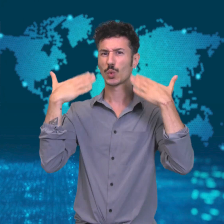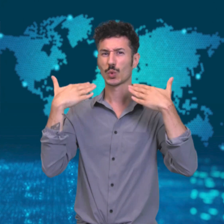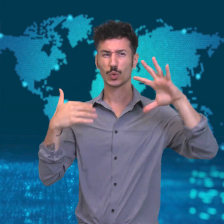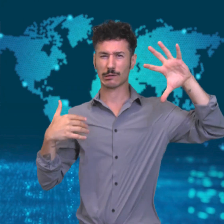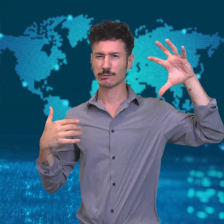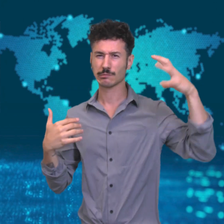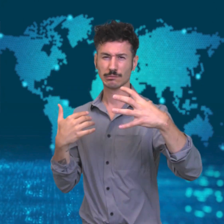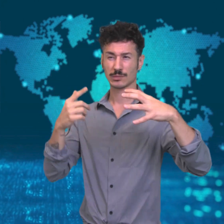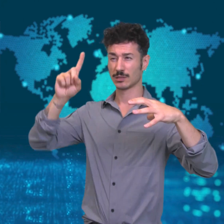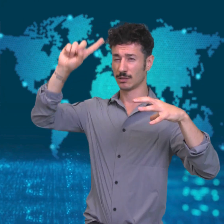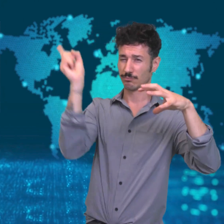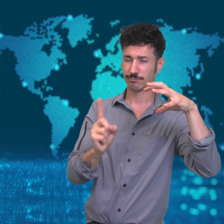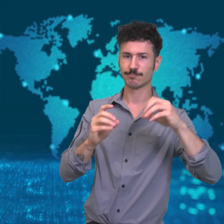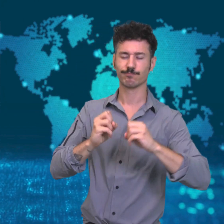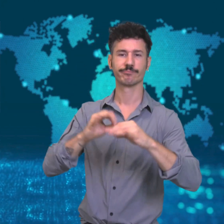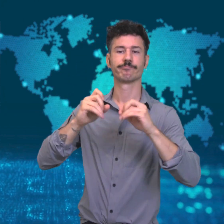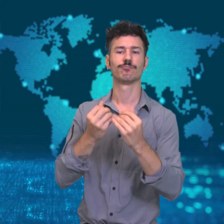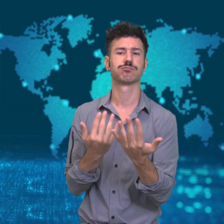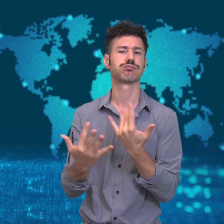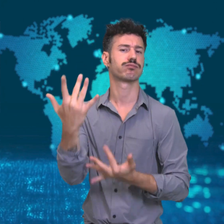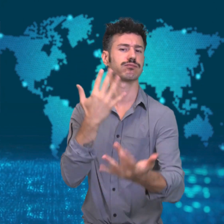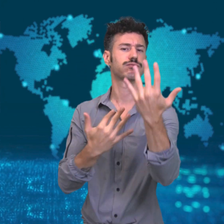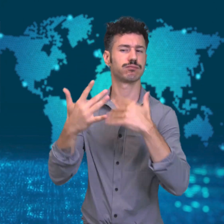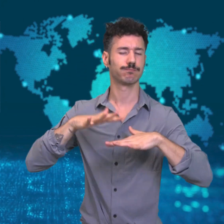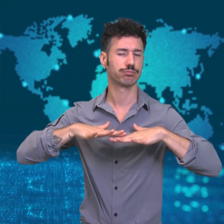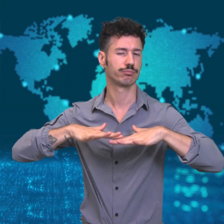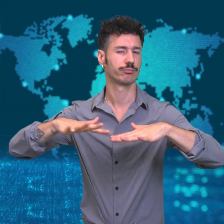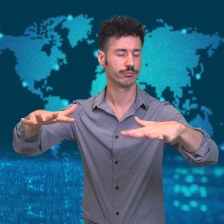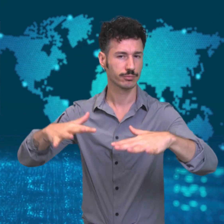thousands of lightning strikes.